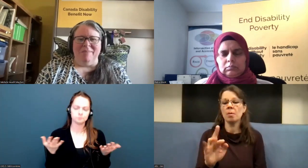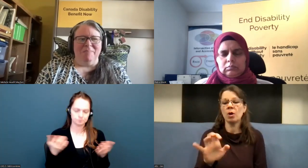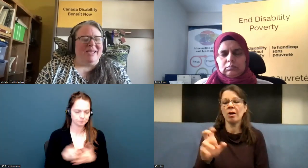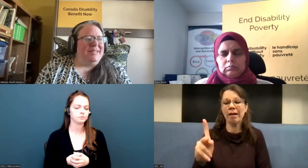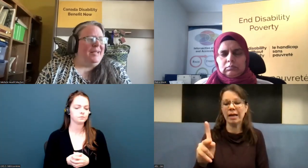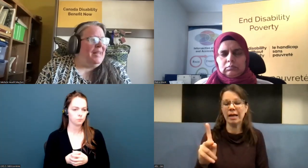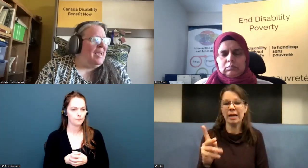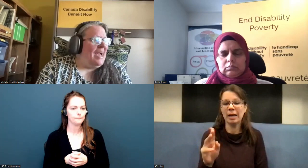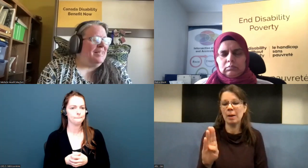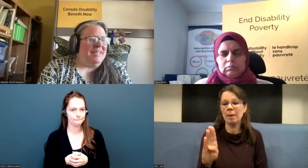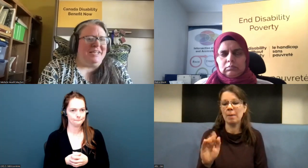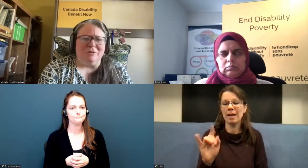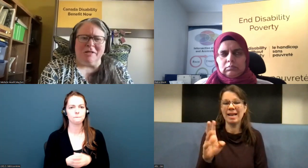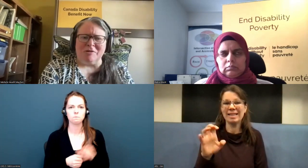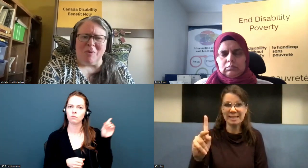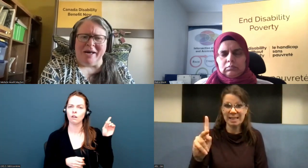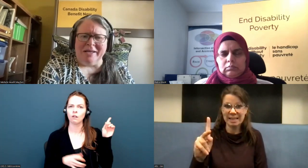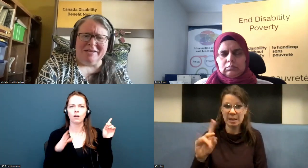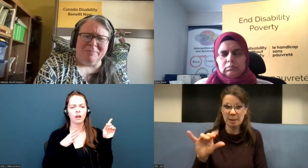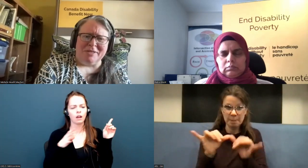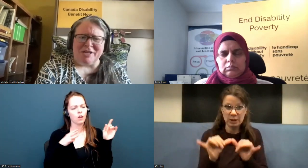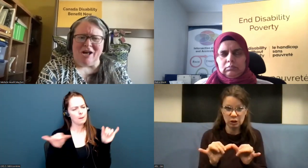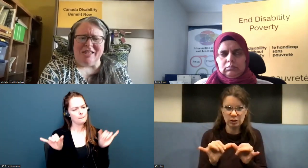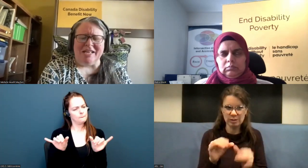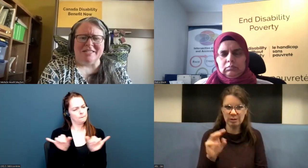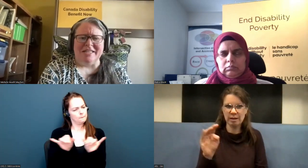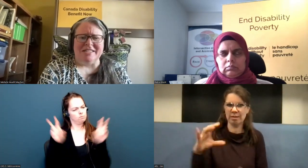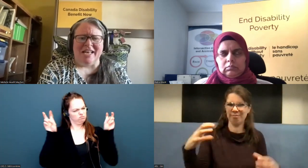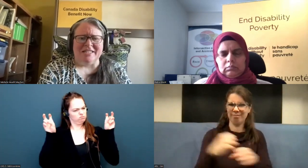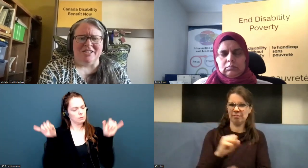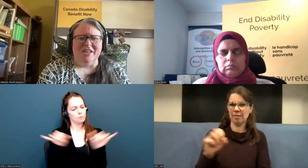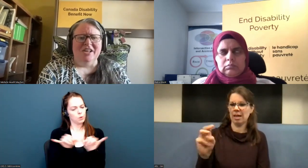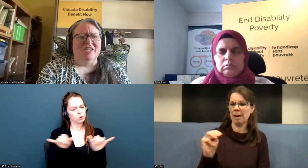IT IS QUITE A BIZARRE LIST.